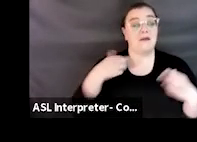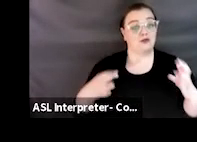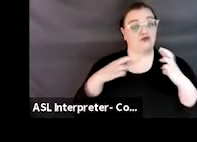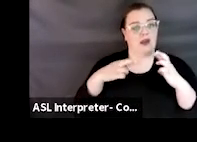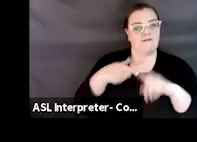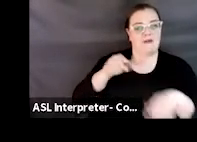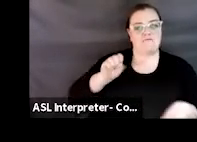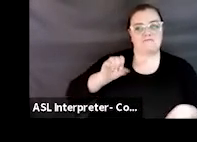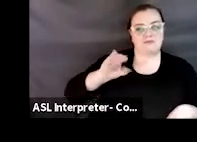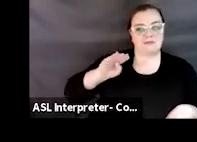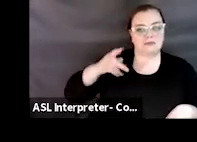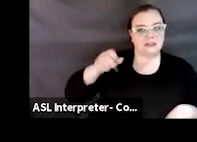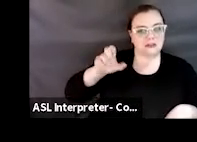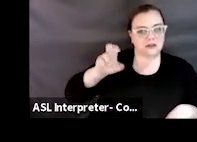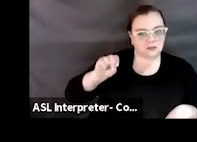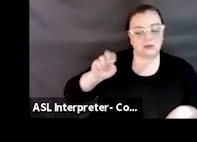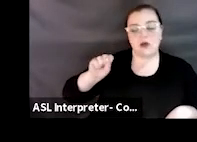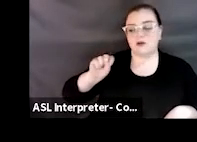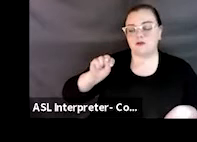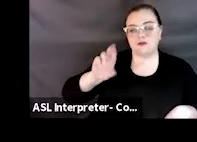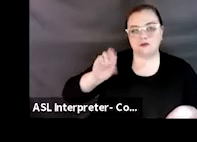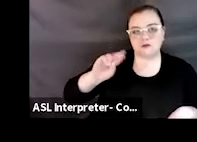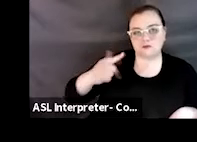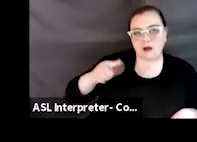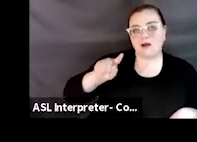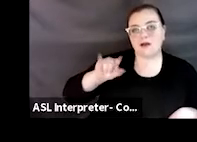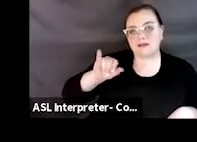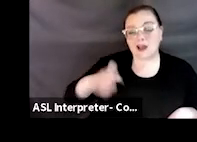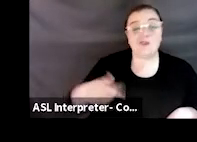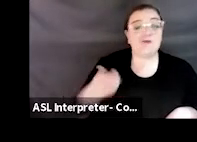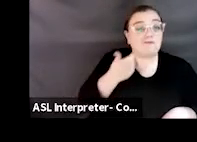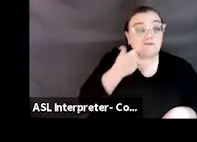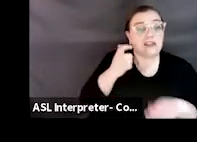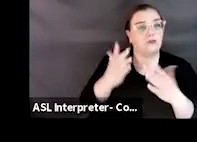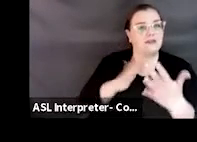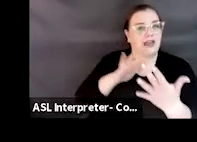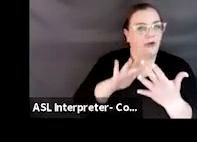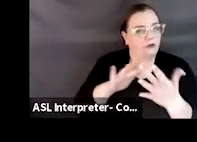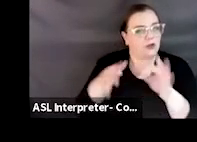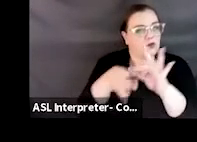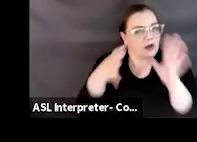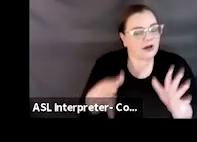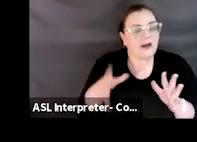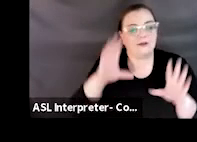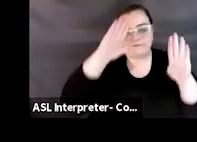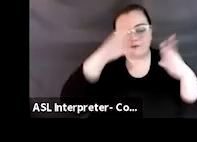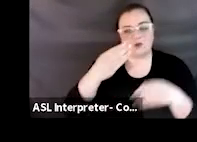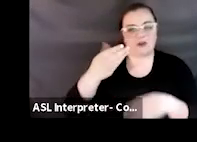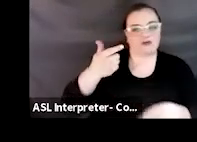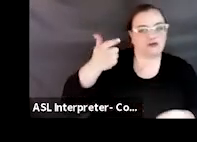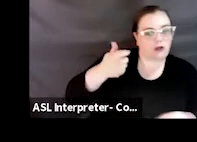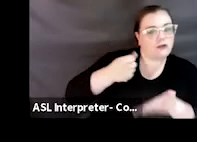Alan Hanson: Just briefly myself, I am retired from Simpson strong tie I was most recently the outreach coordinator, where I handled the.